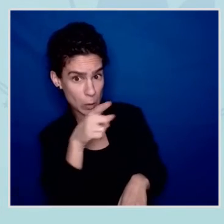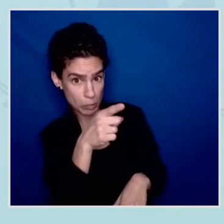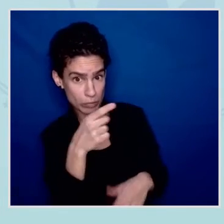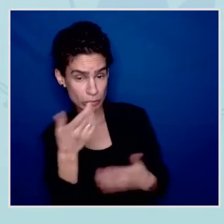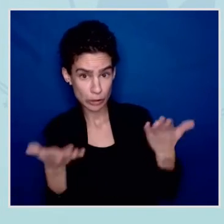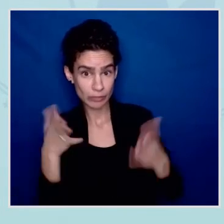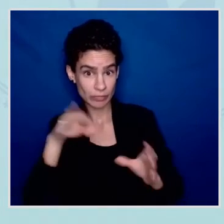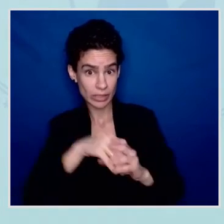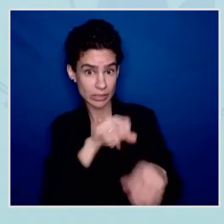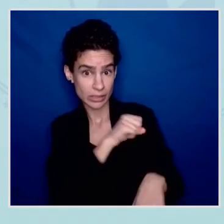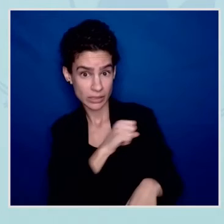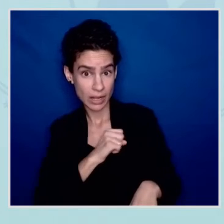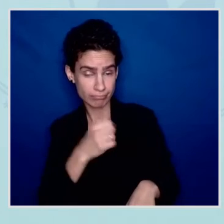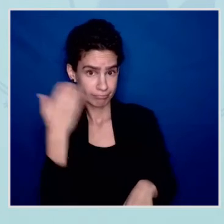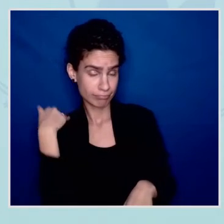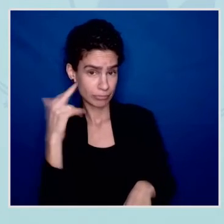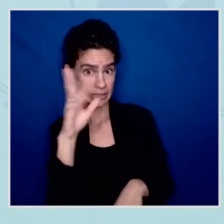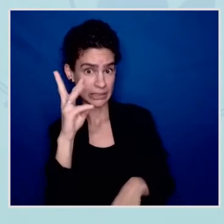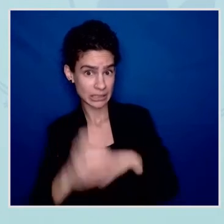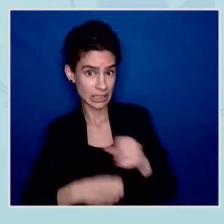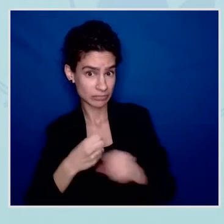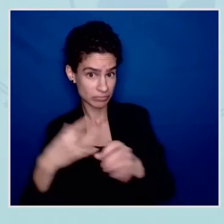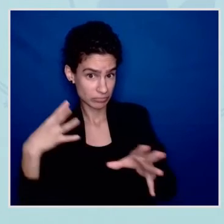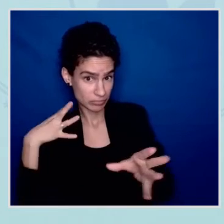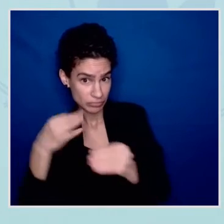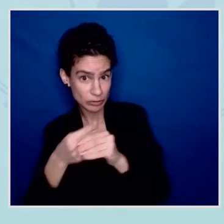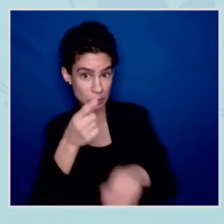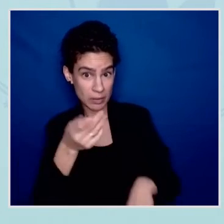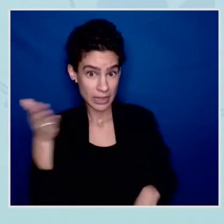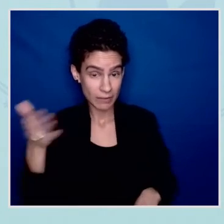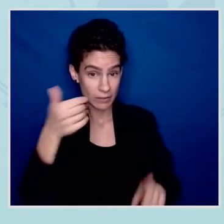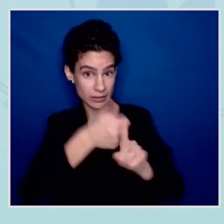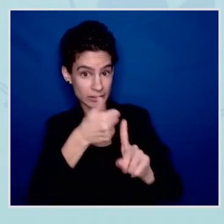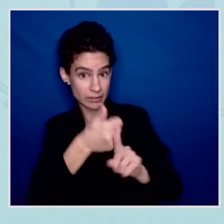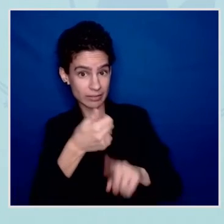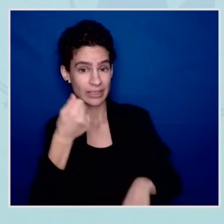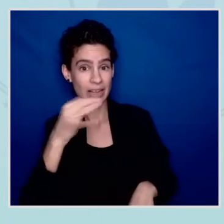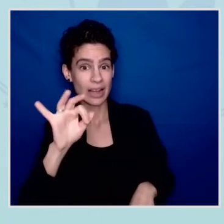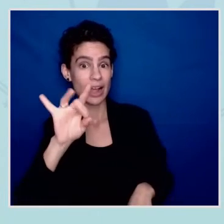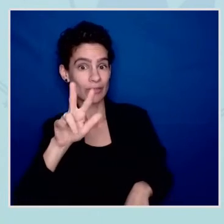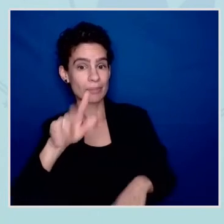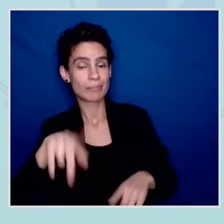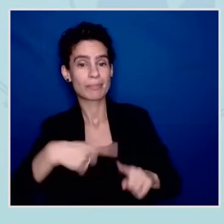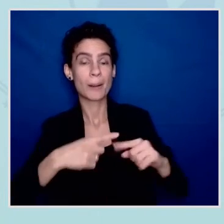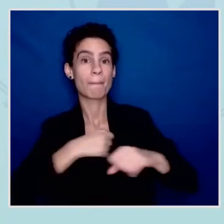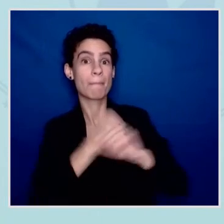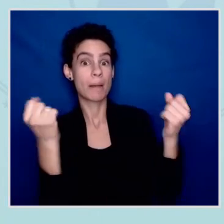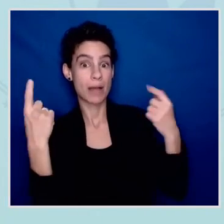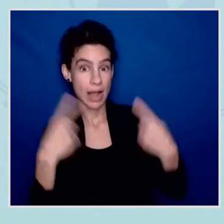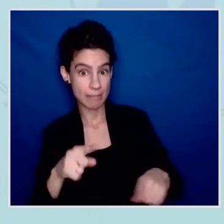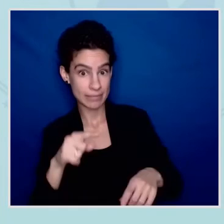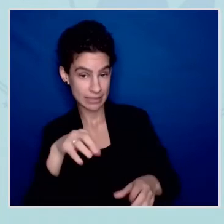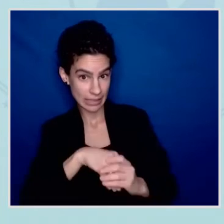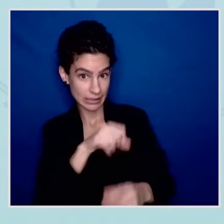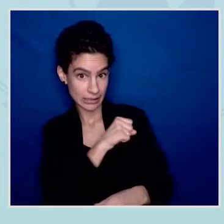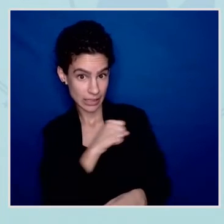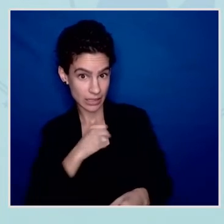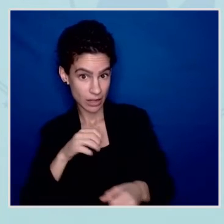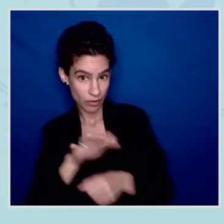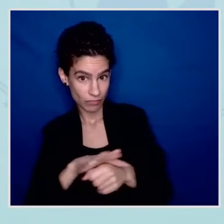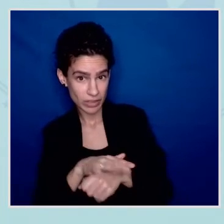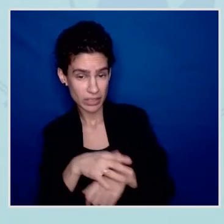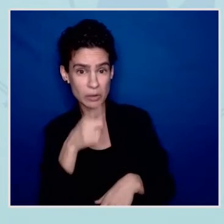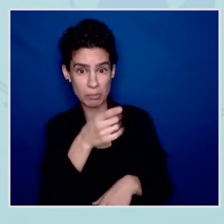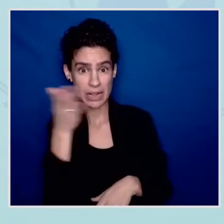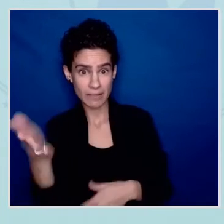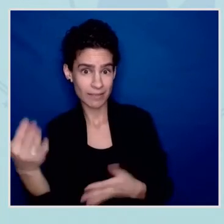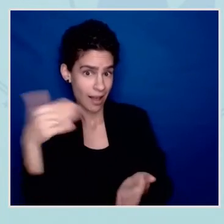GENERATE ECONOMIC GROWTH.